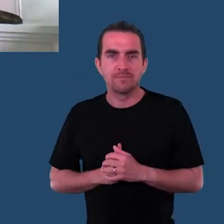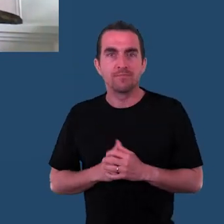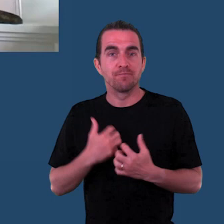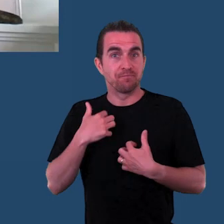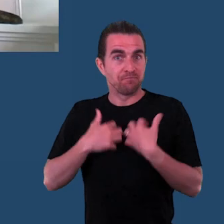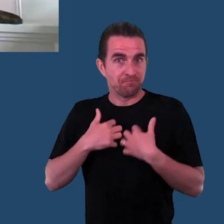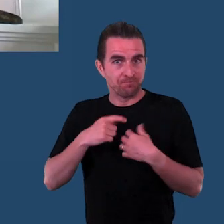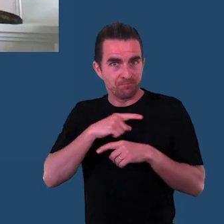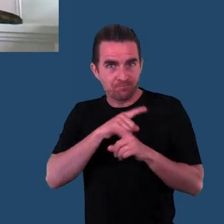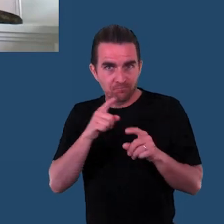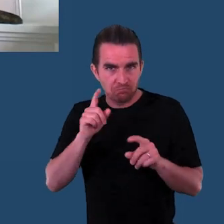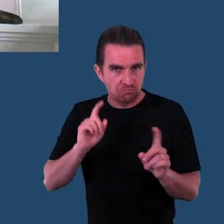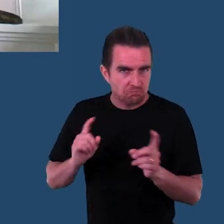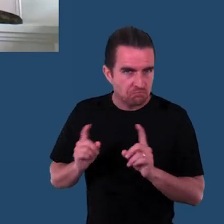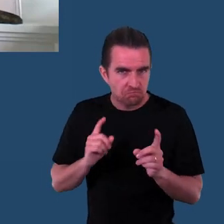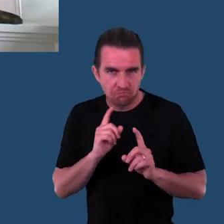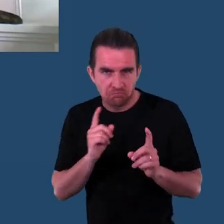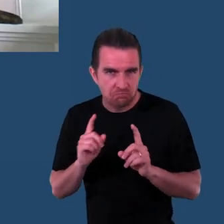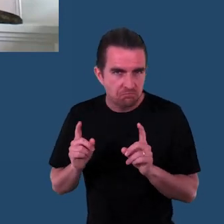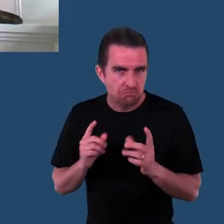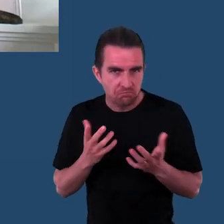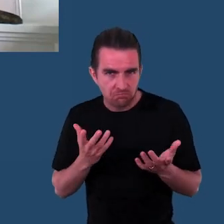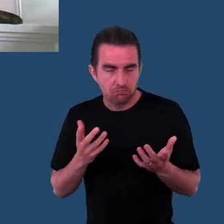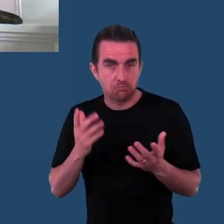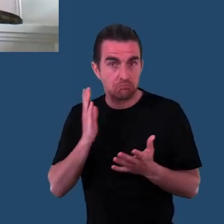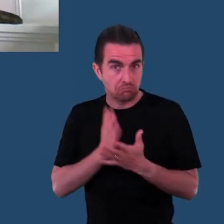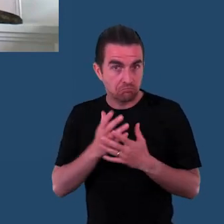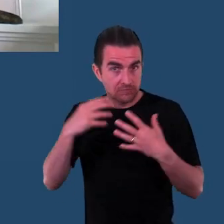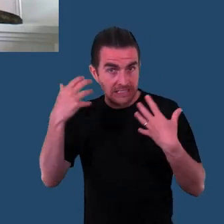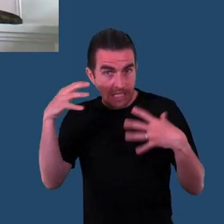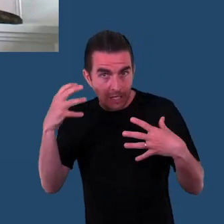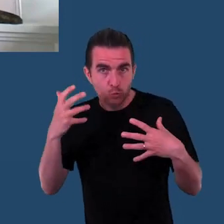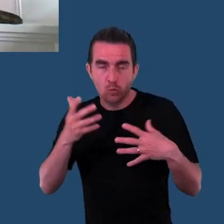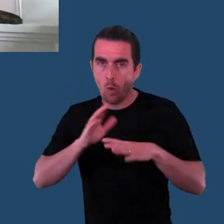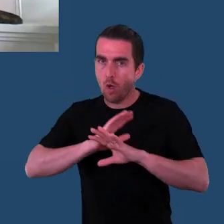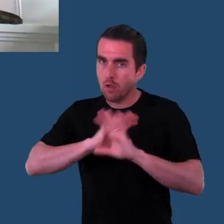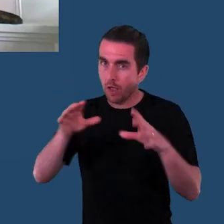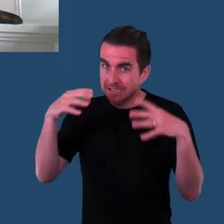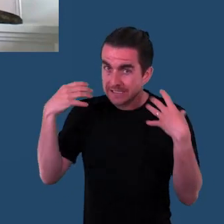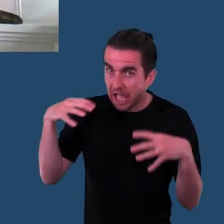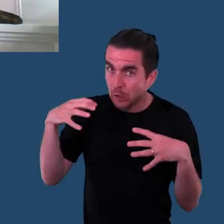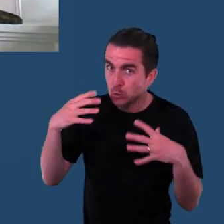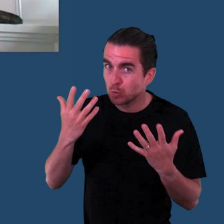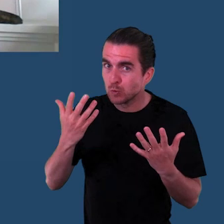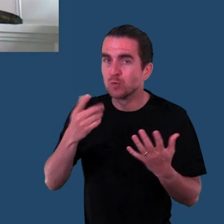And I'm quite keen to get them to guess, actually, whether this one is a dinosaur or not.